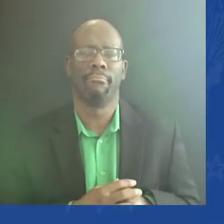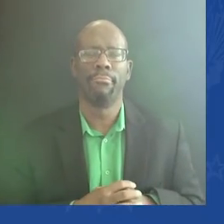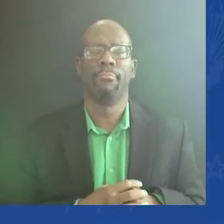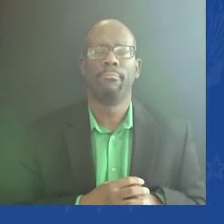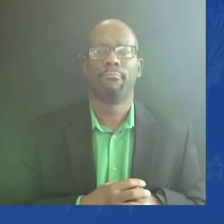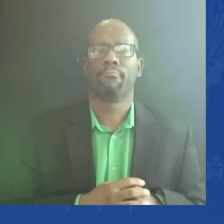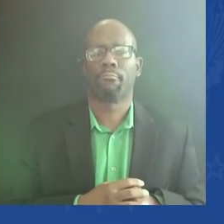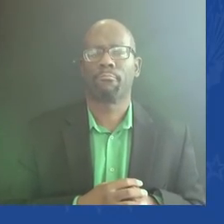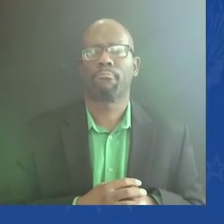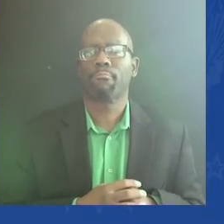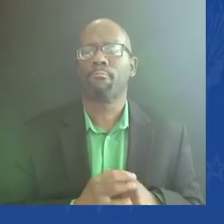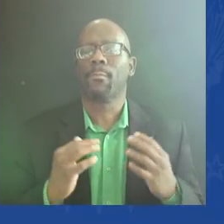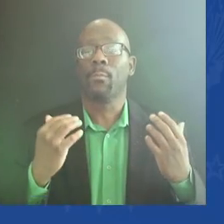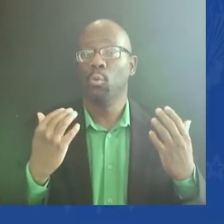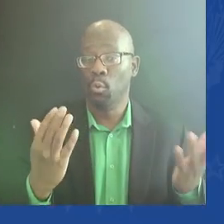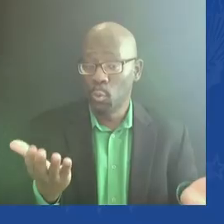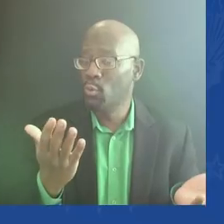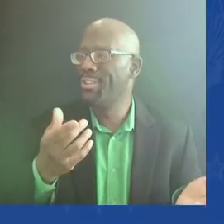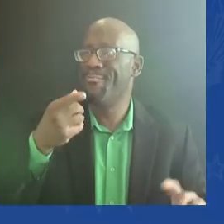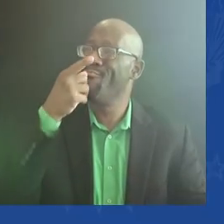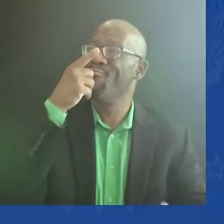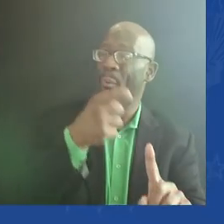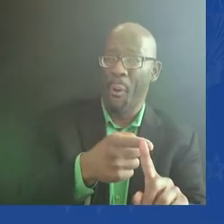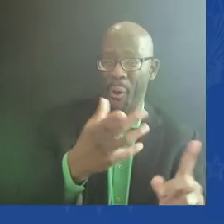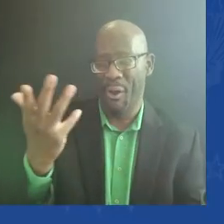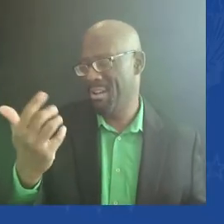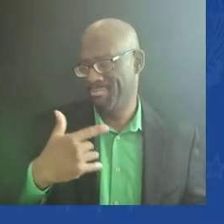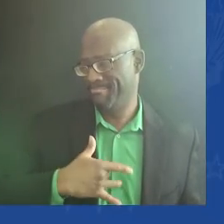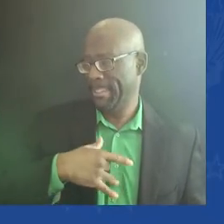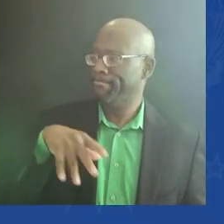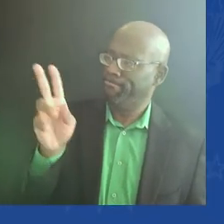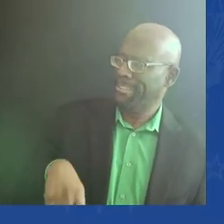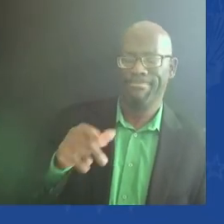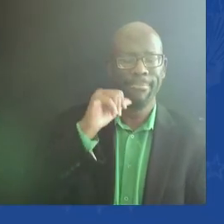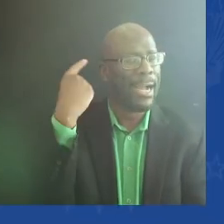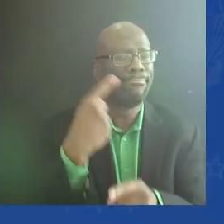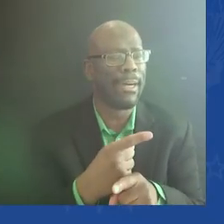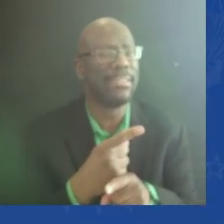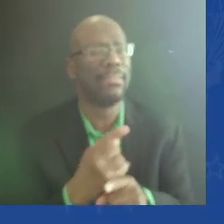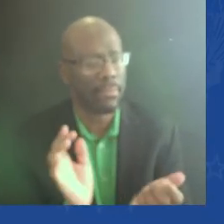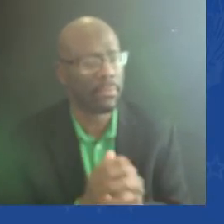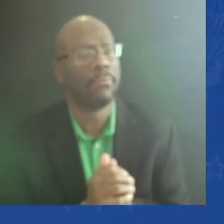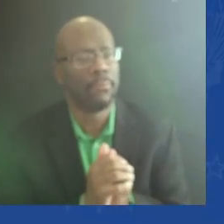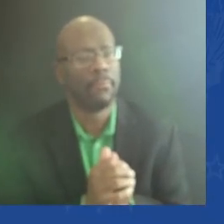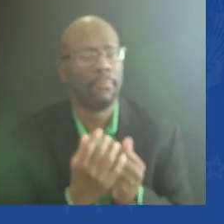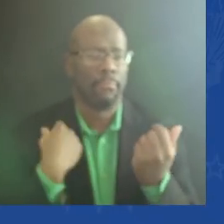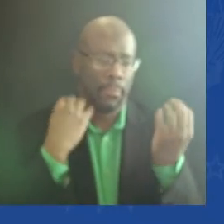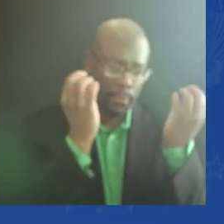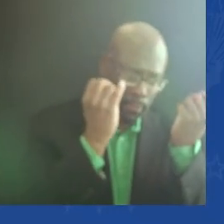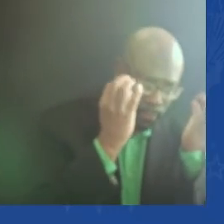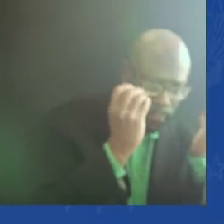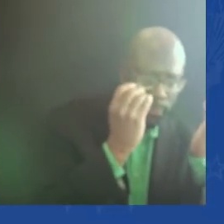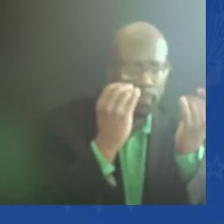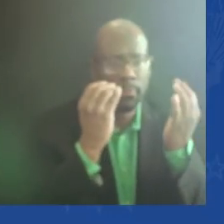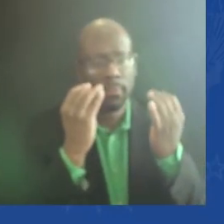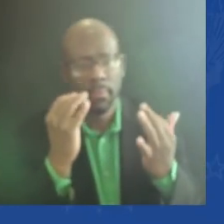But -- and what we're considering doing on that, I'm reluctant to say before I have to do it. The Press: And then on supply chain, sir: